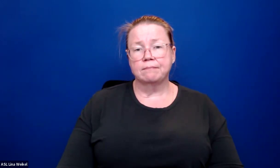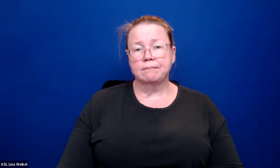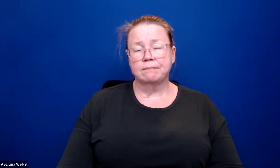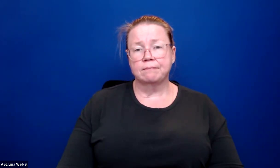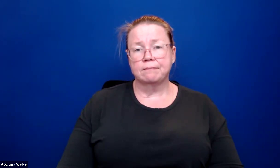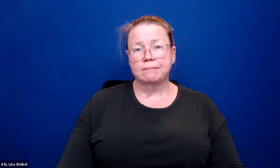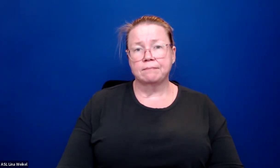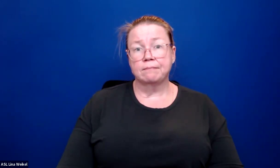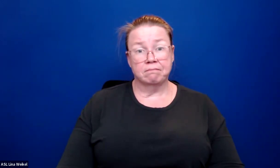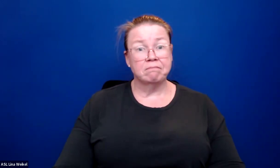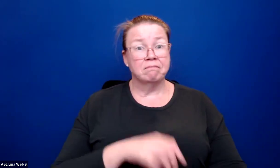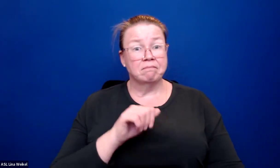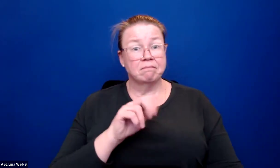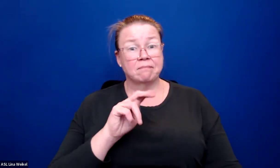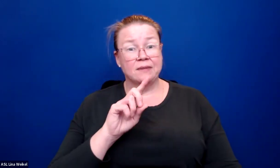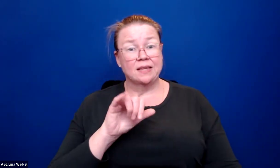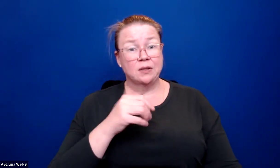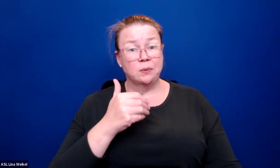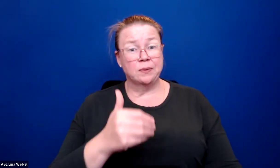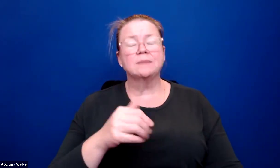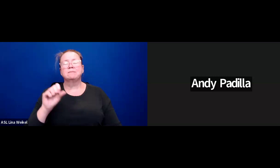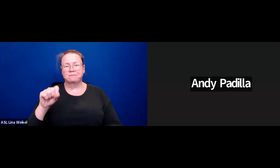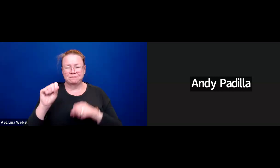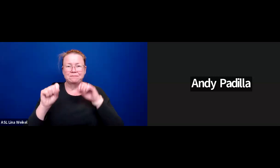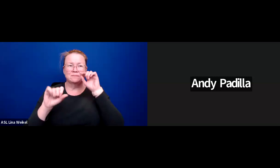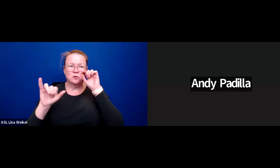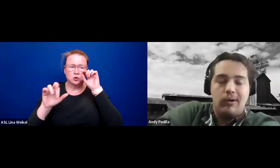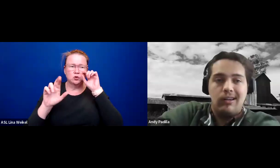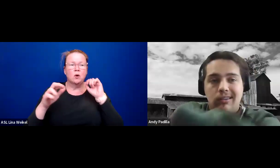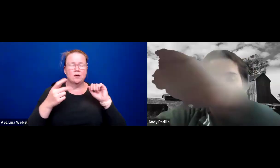Elissa w/ APRIL: Go ahead, Andy. Andy Padilla: Both Jordan and I and I were on